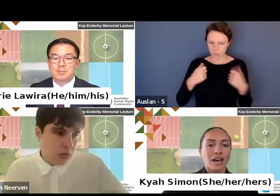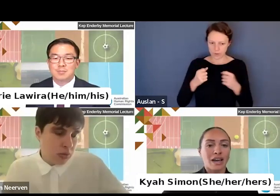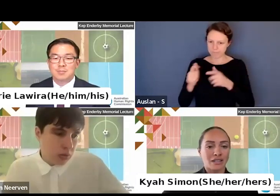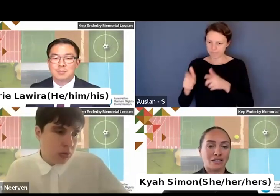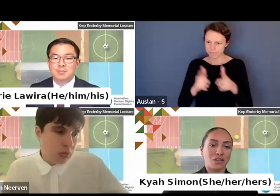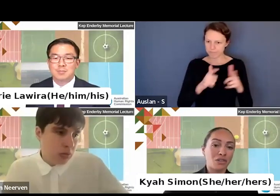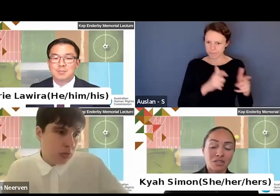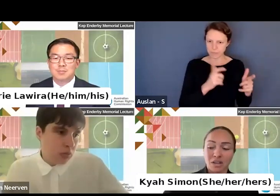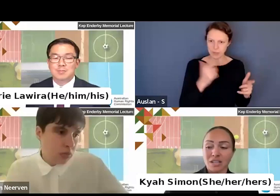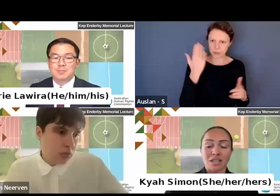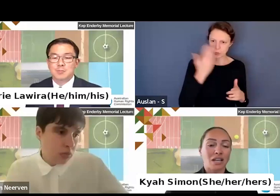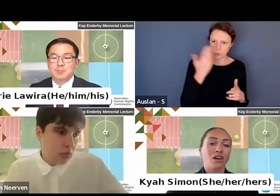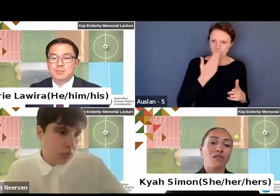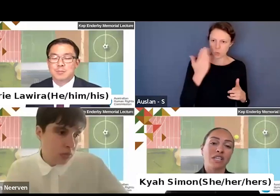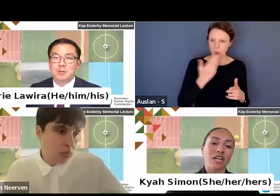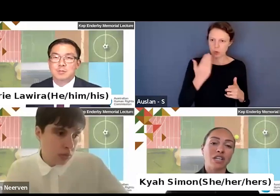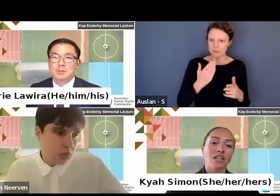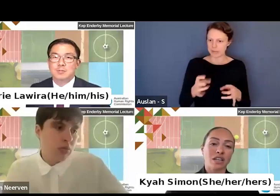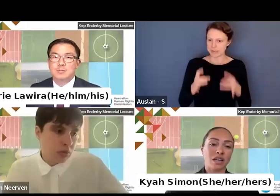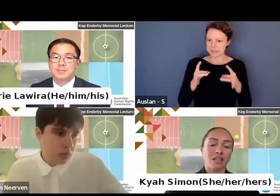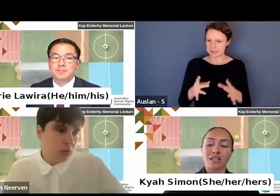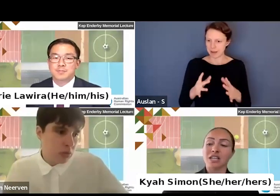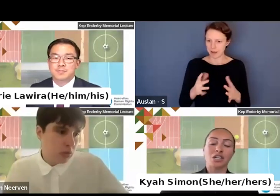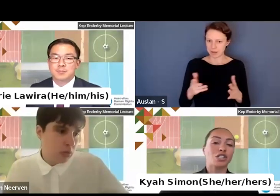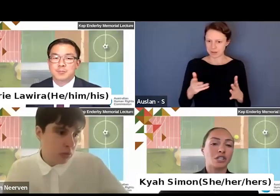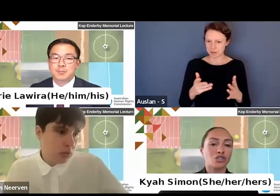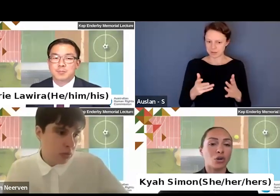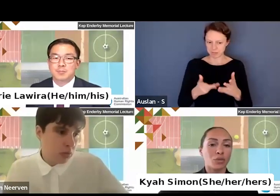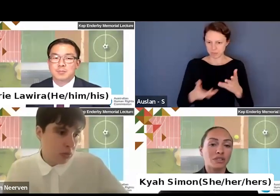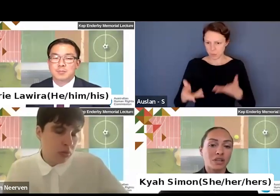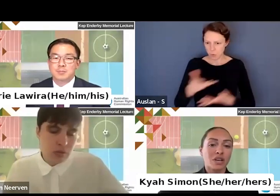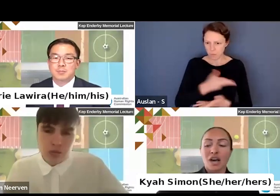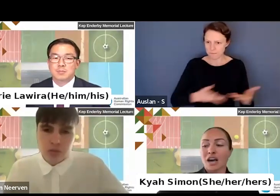and I guess starting the conversation and the discussions and the topics